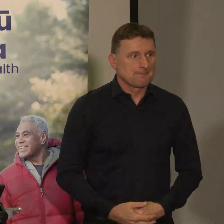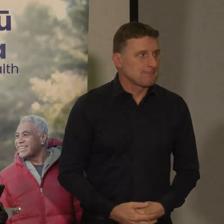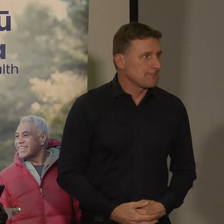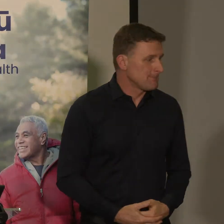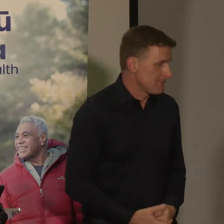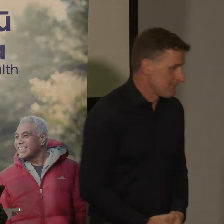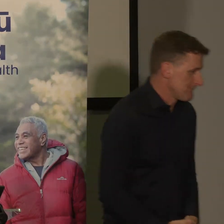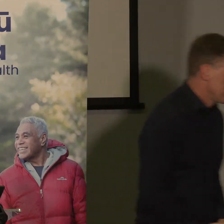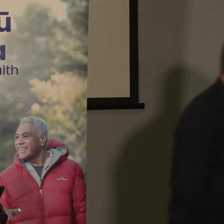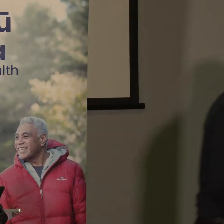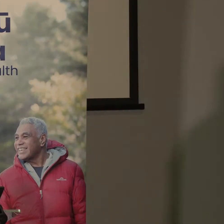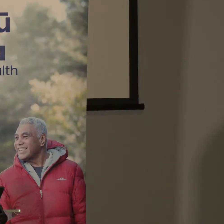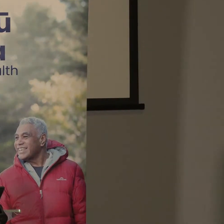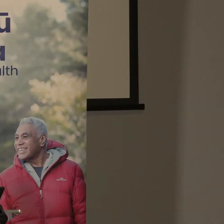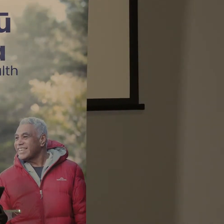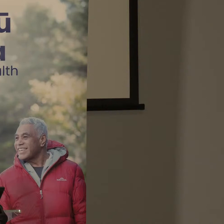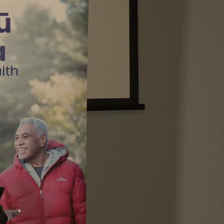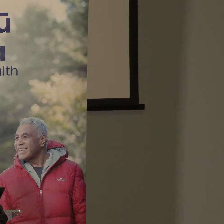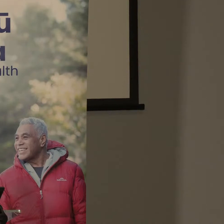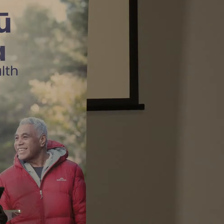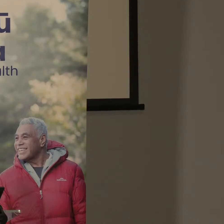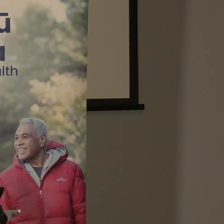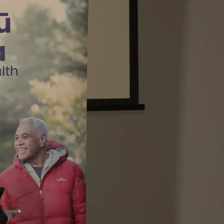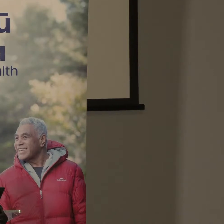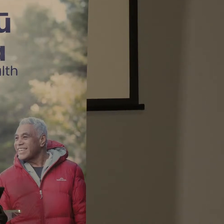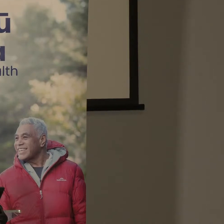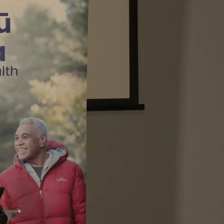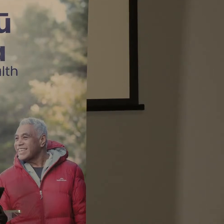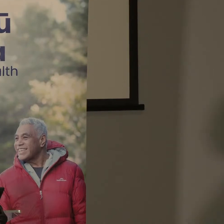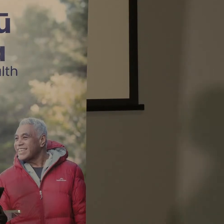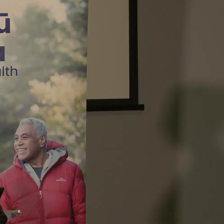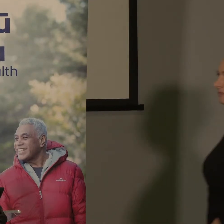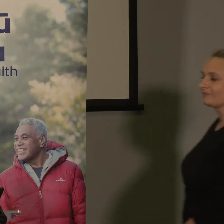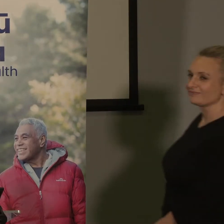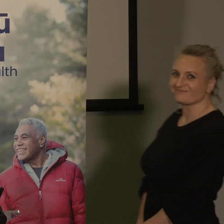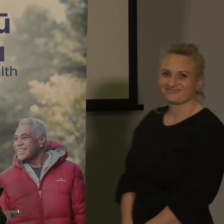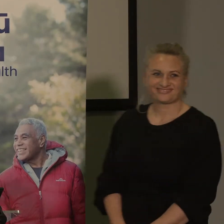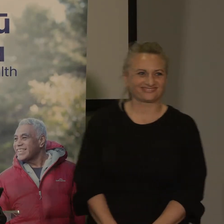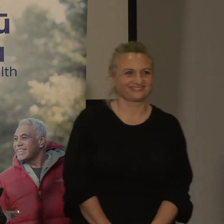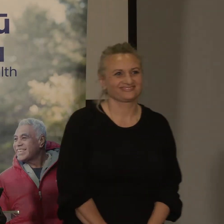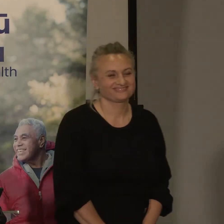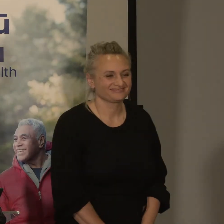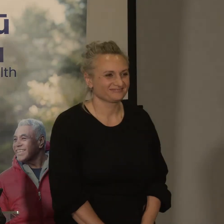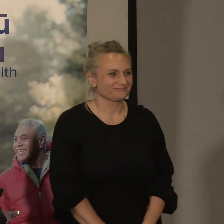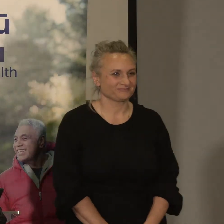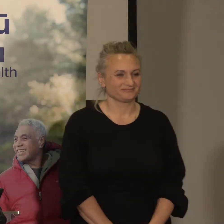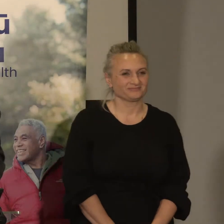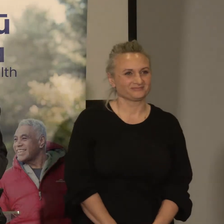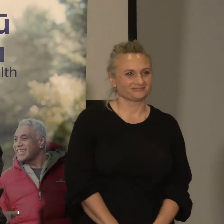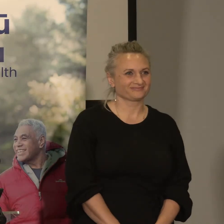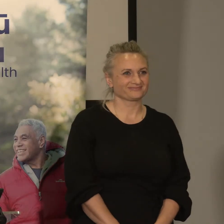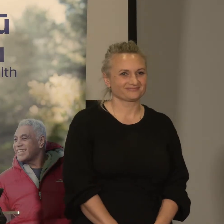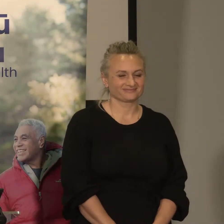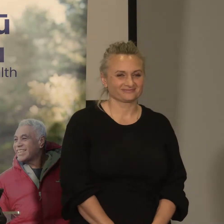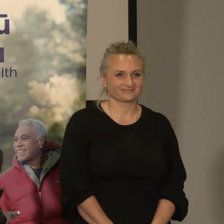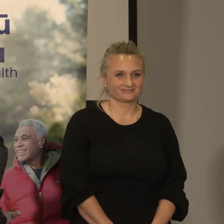managing and updates for the